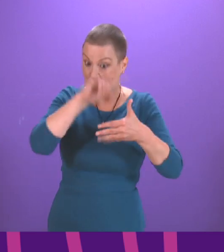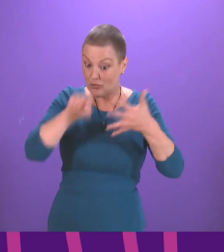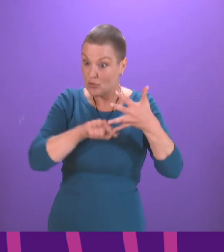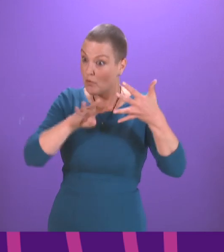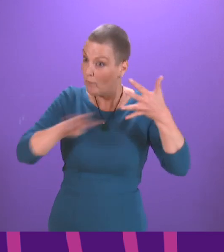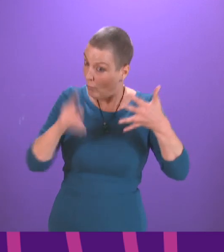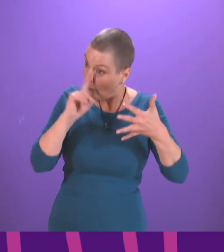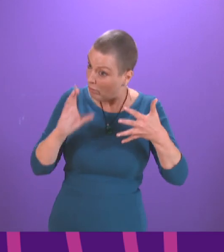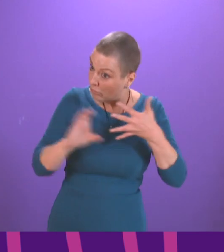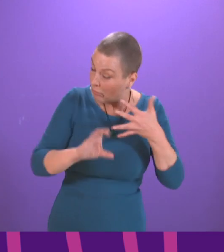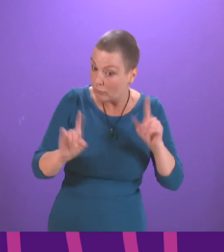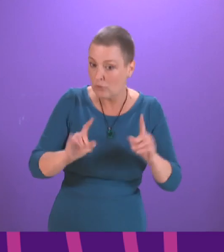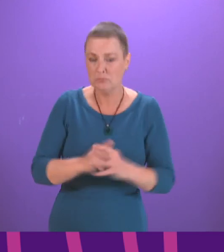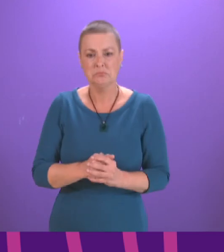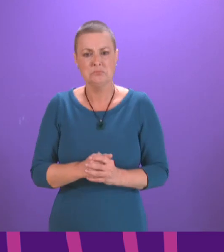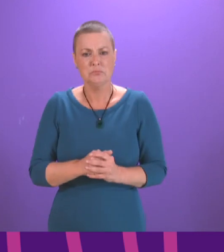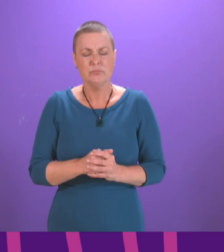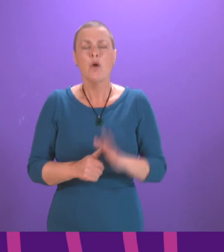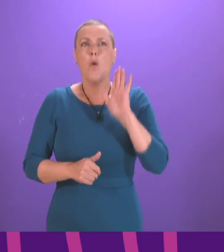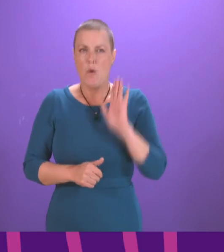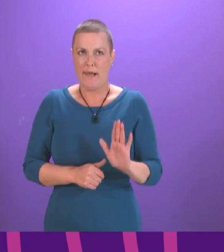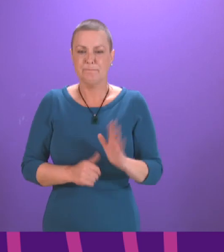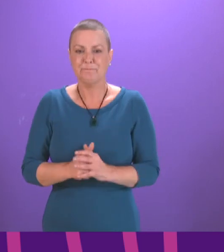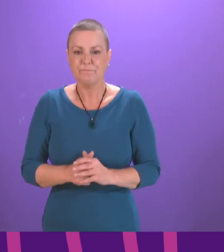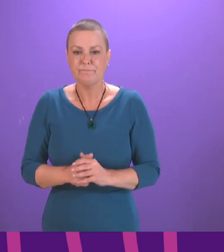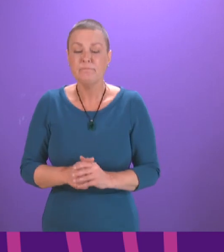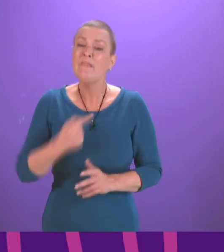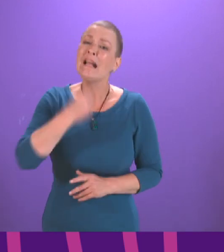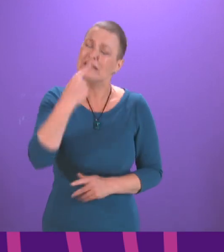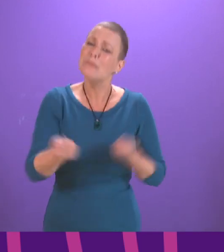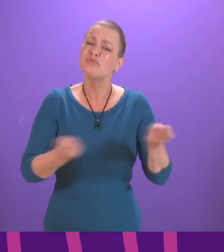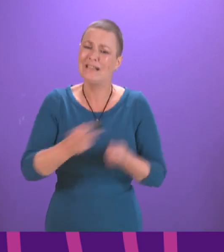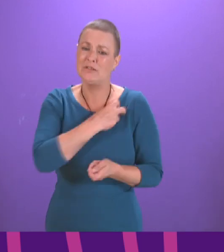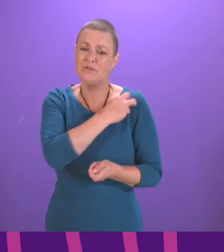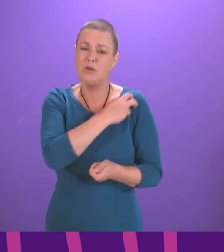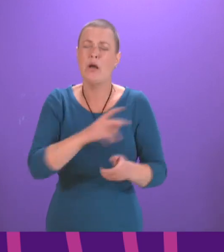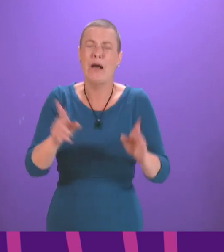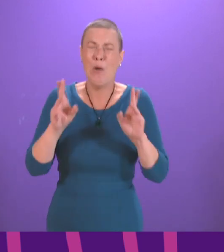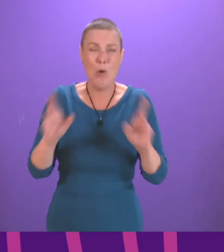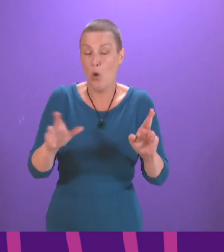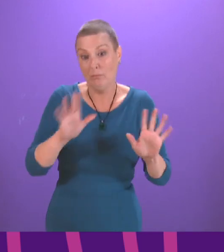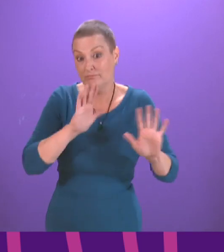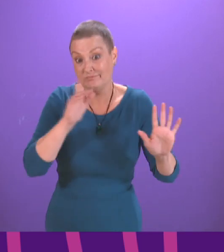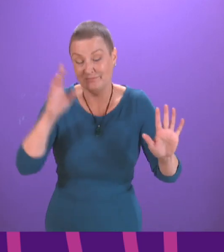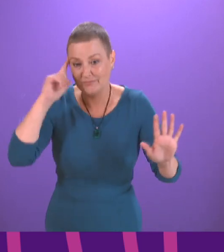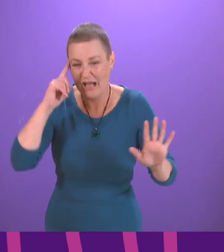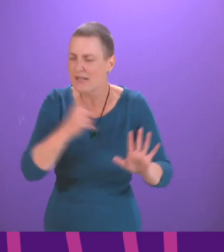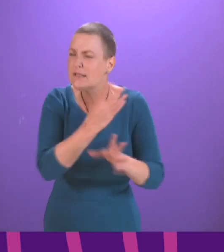The First Minister (Nicola Sturgeon): I will try to address that question in full. Presiding Officer, I hope that nobody takes this the wrong way, but I misheard part of